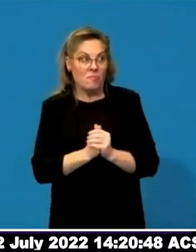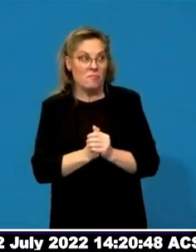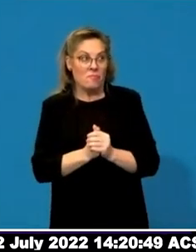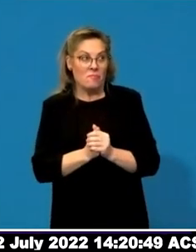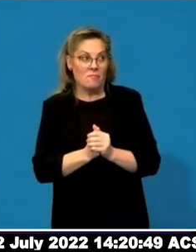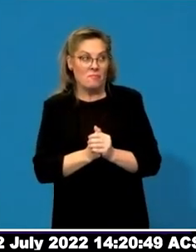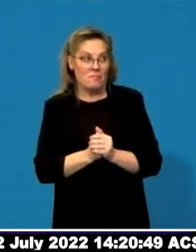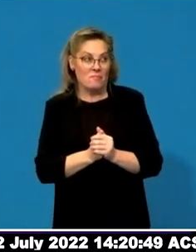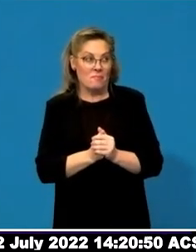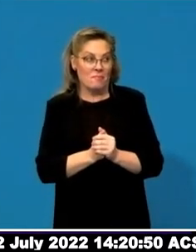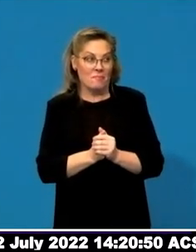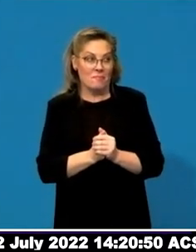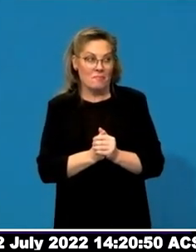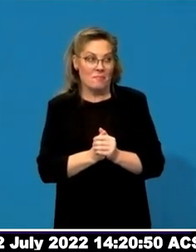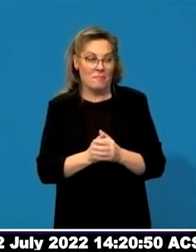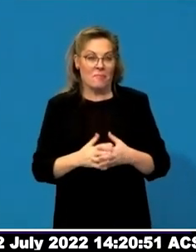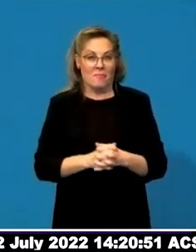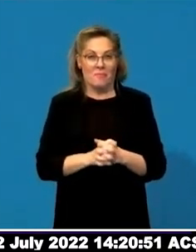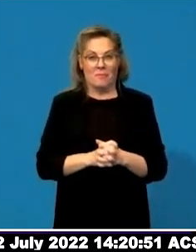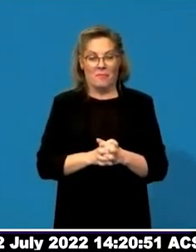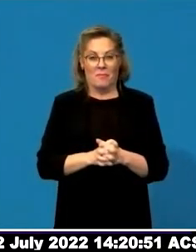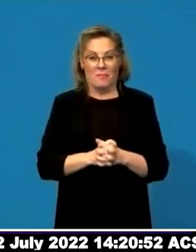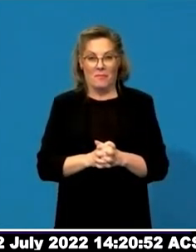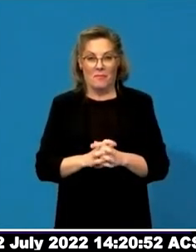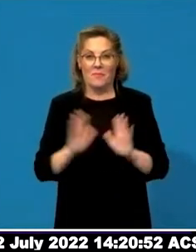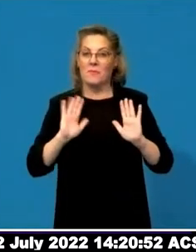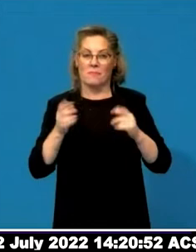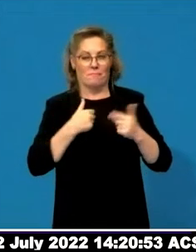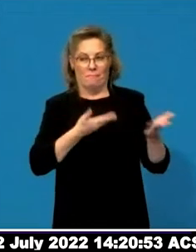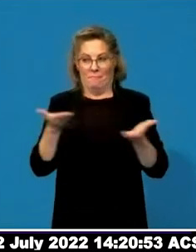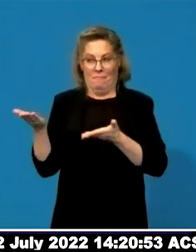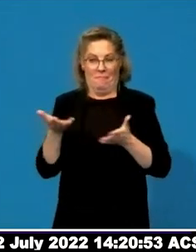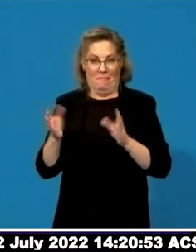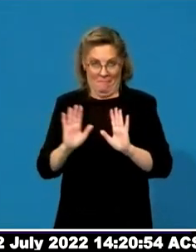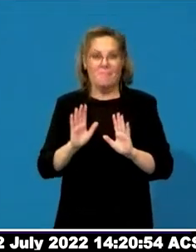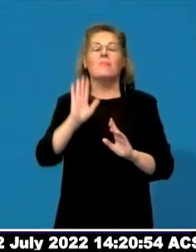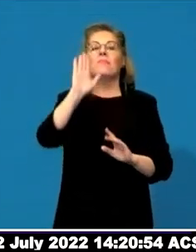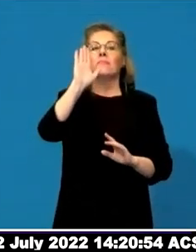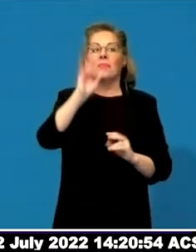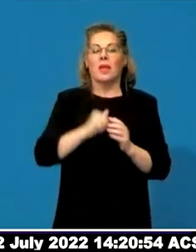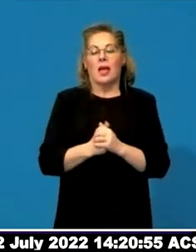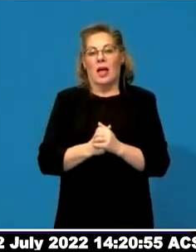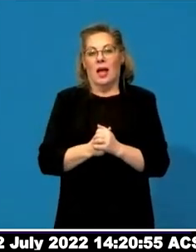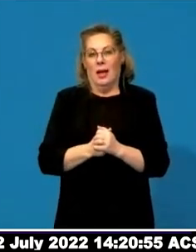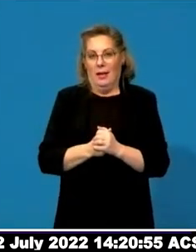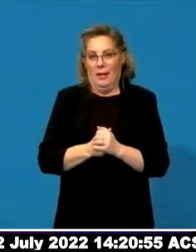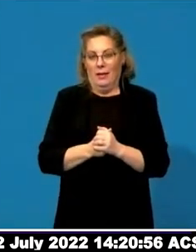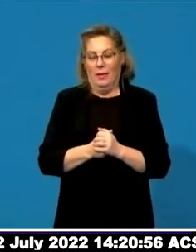COMMISSIONER McEWIN: Commissioner Mason, sorry. Mrs Smith and Ms McRae, just to the Chair's point